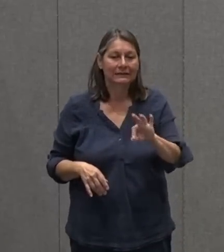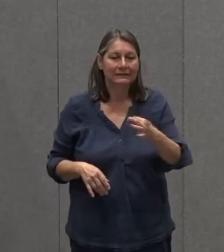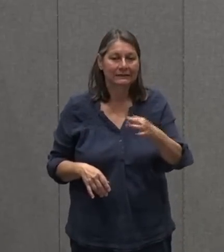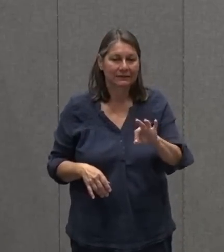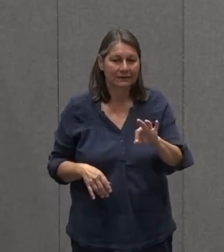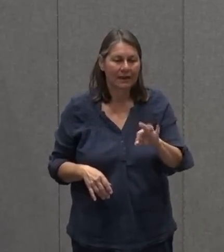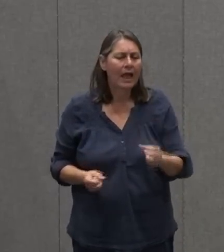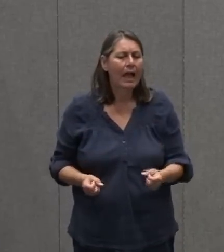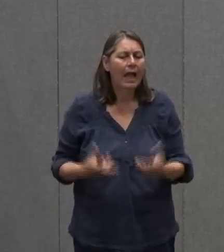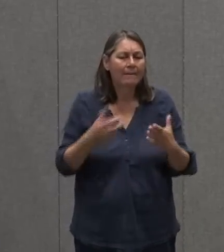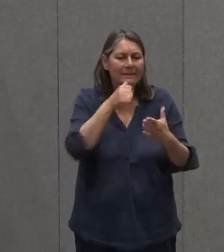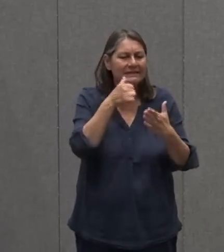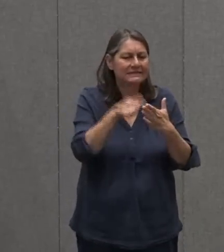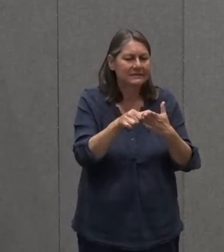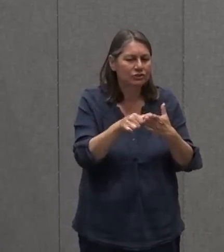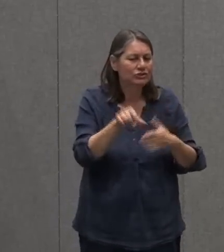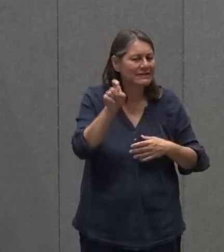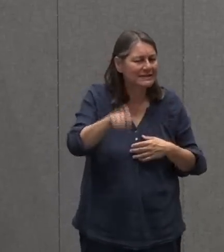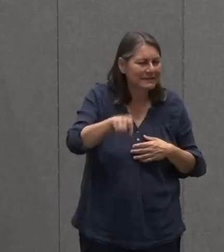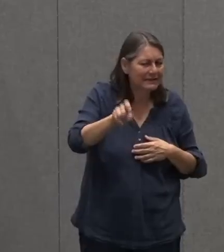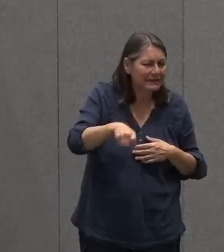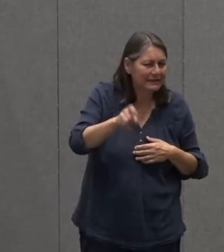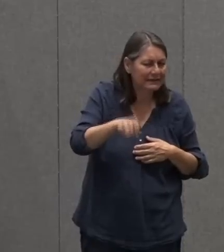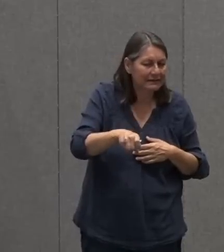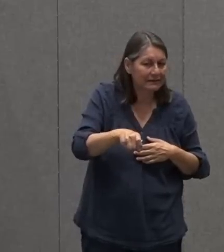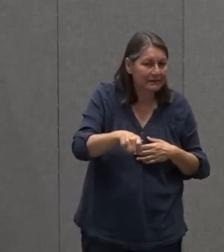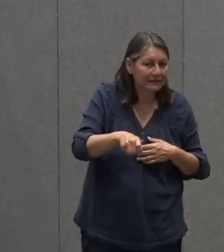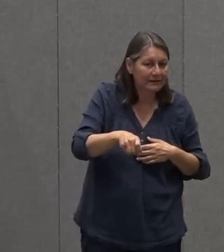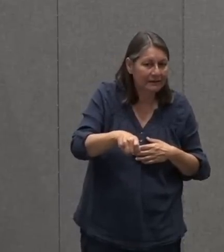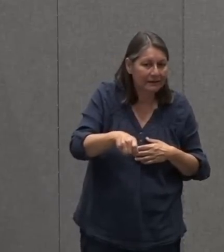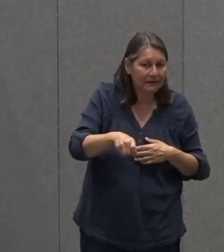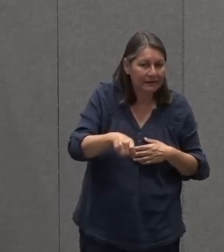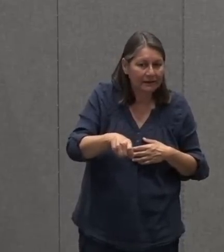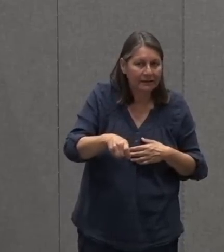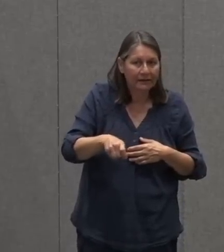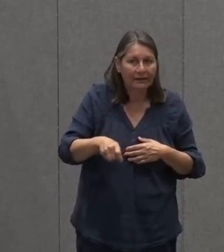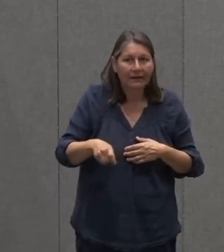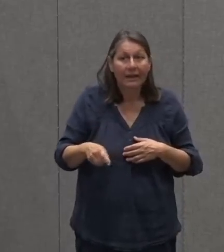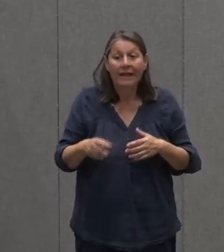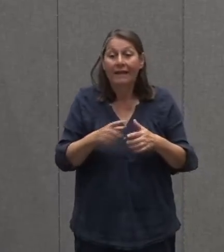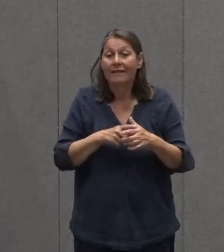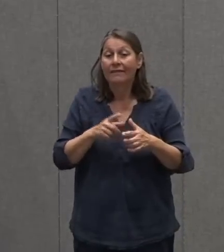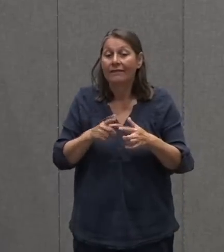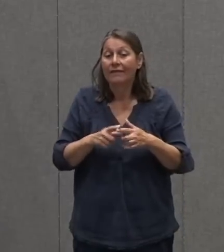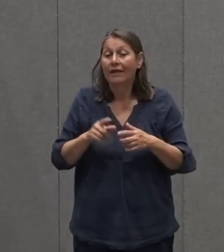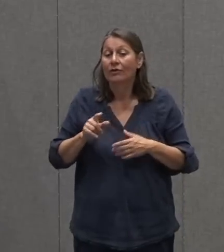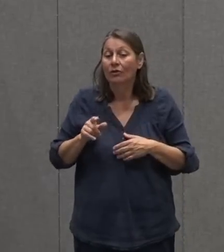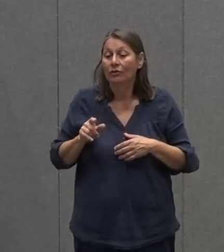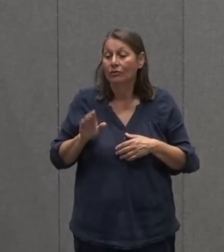Then the next one says, your best friend decides to give each classmate four stickers.